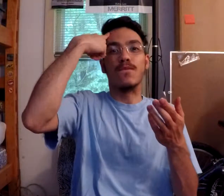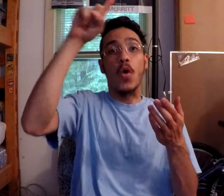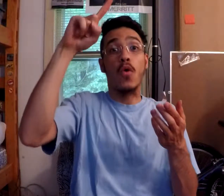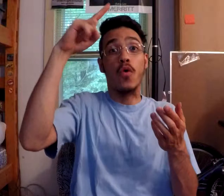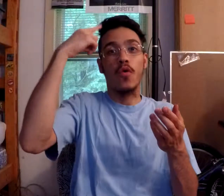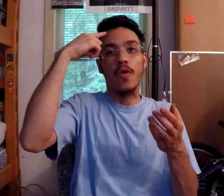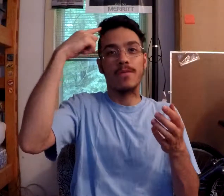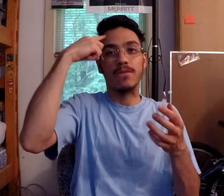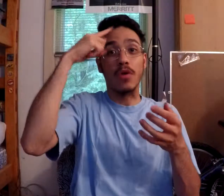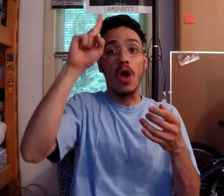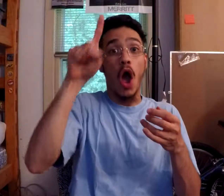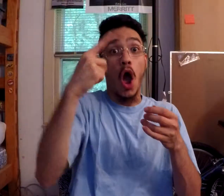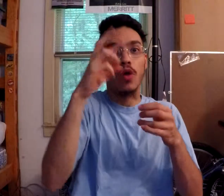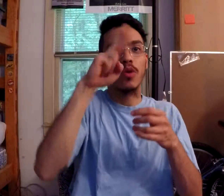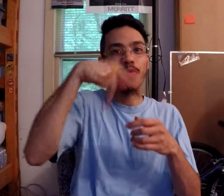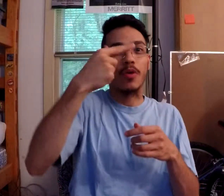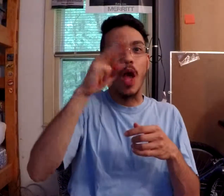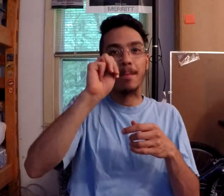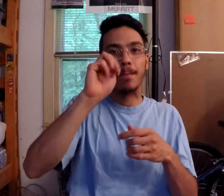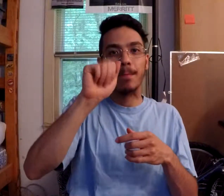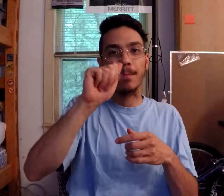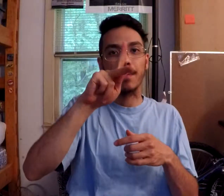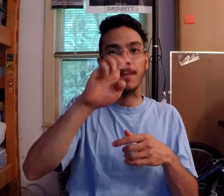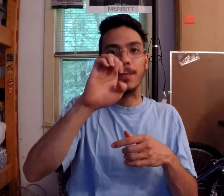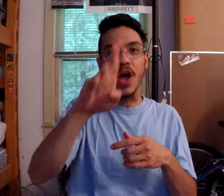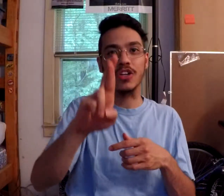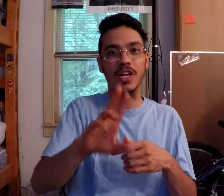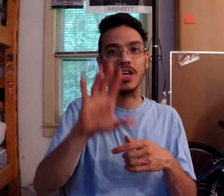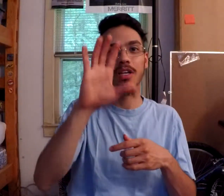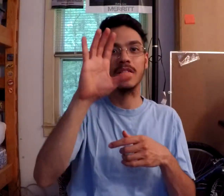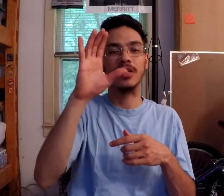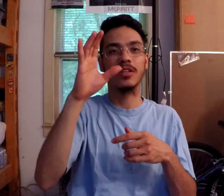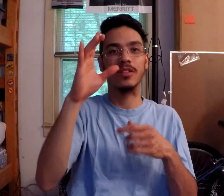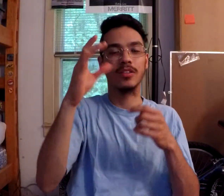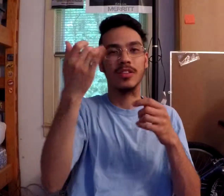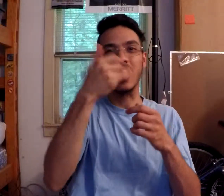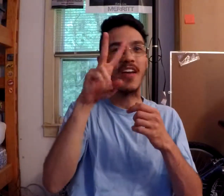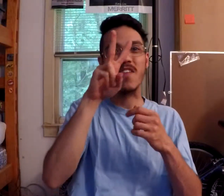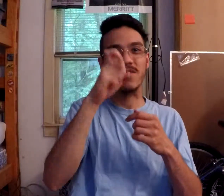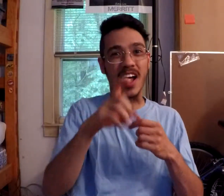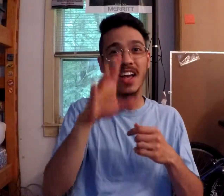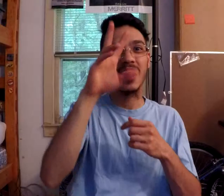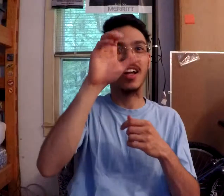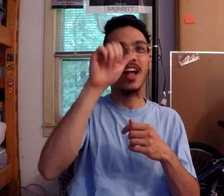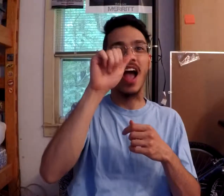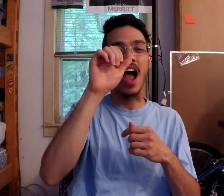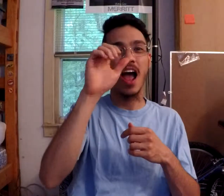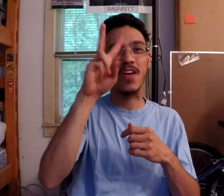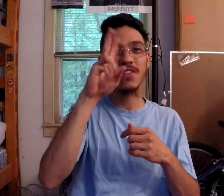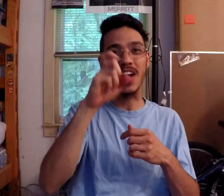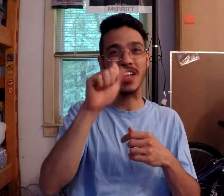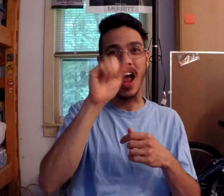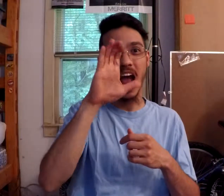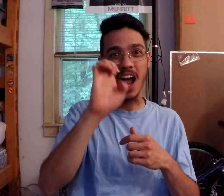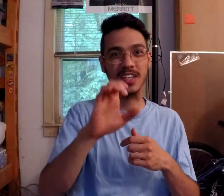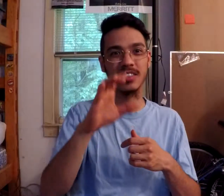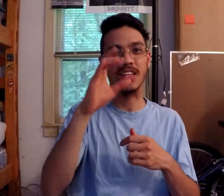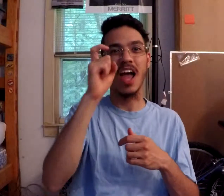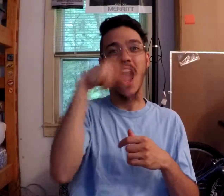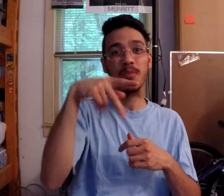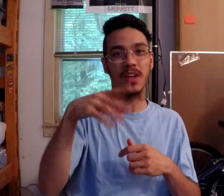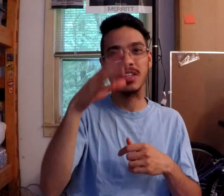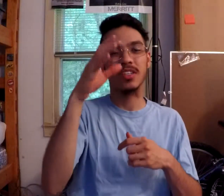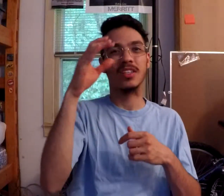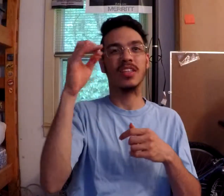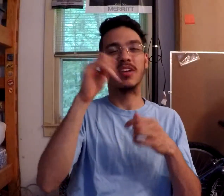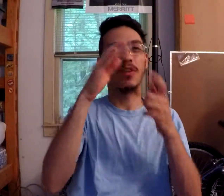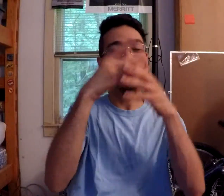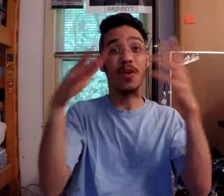It just for only RPG Maker XP, VX, VX Ace and MV.